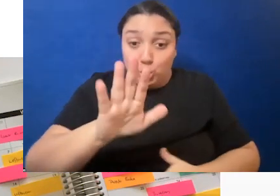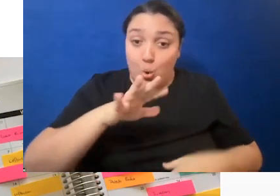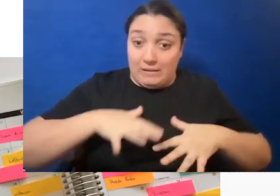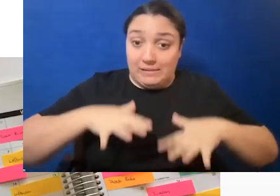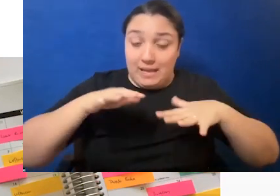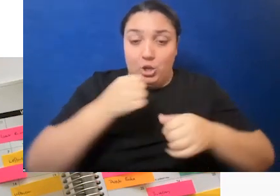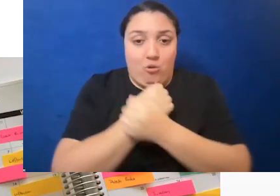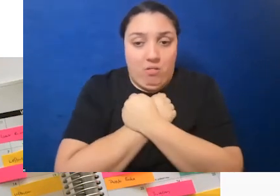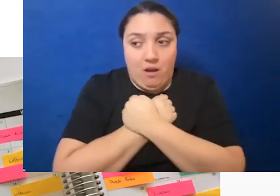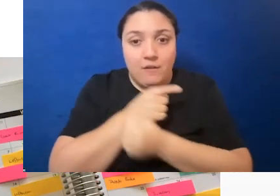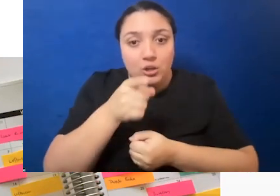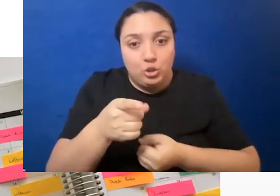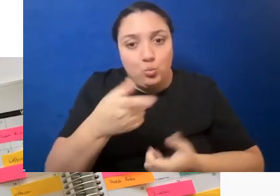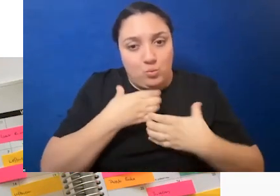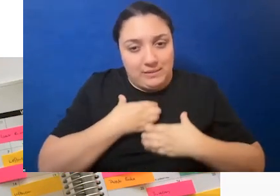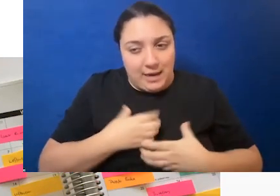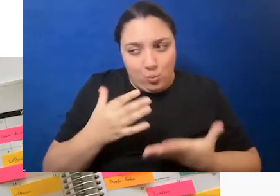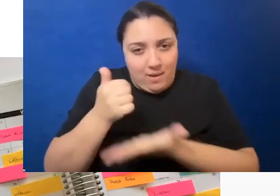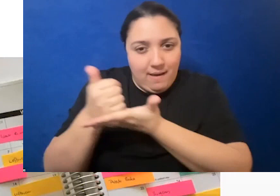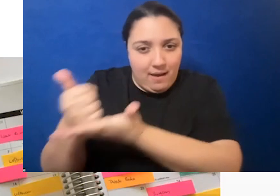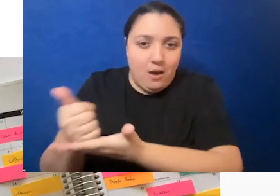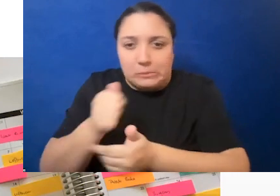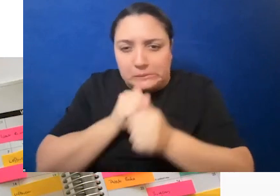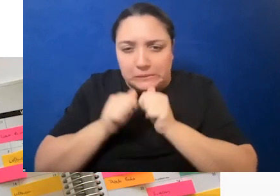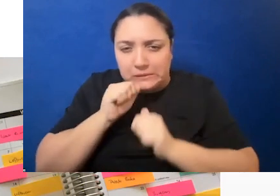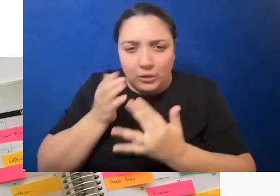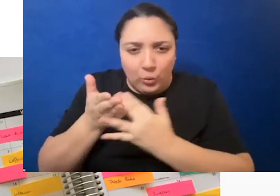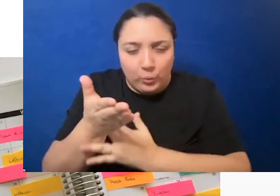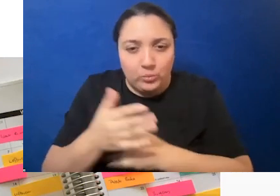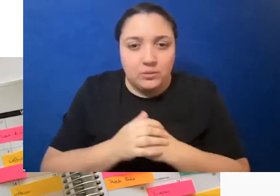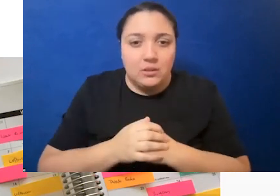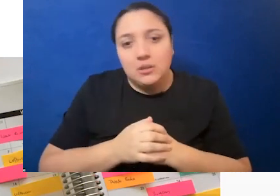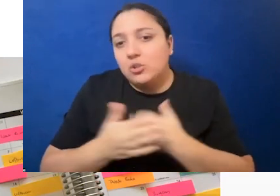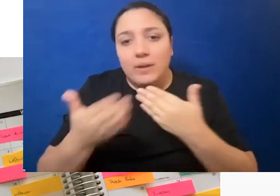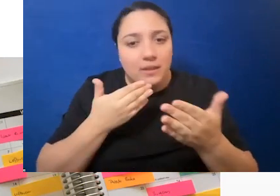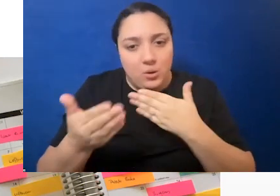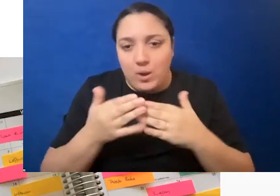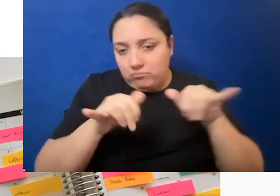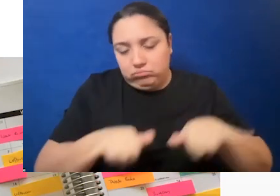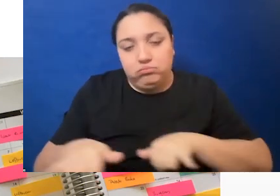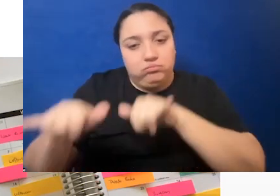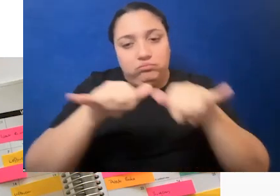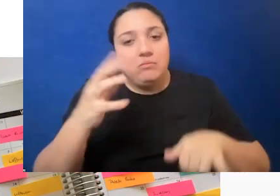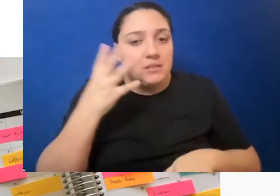AND YOUR ANXIETY IS LOVE AND DESIRE TO HELP THEM. EITHER WAY WE ALL EXPERIENCE